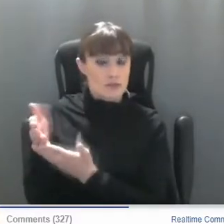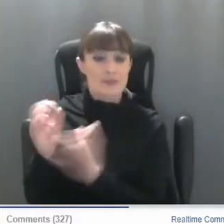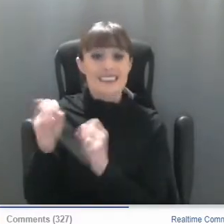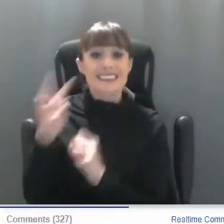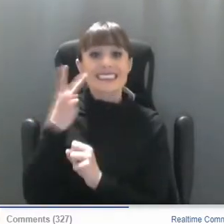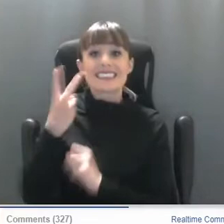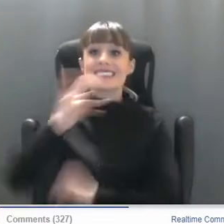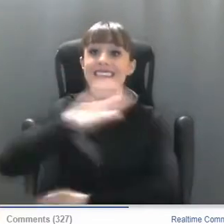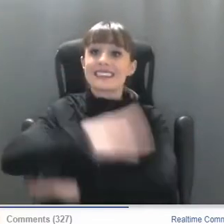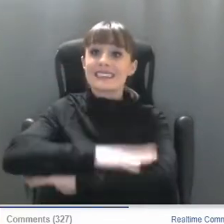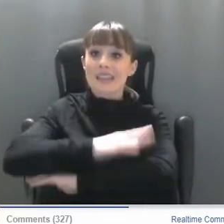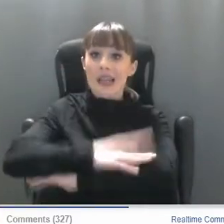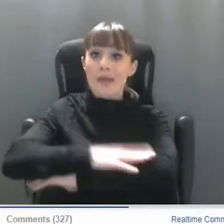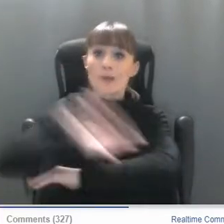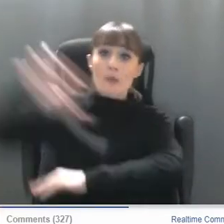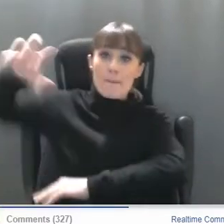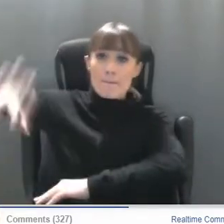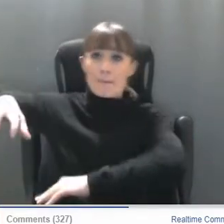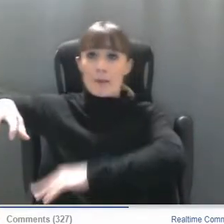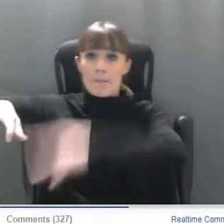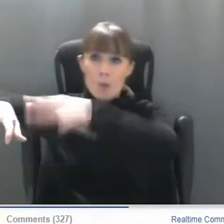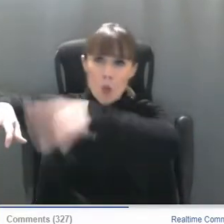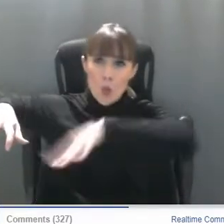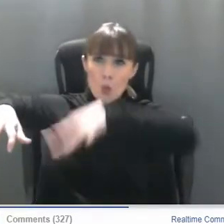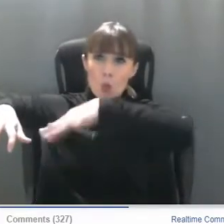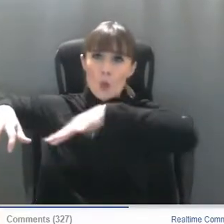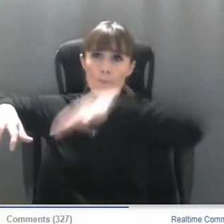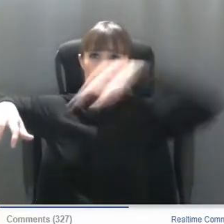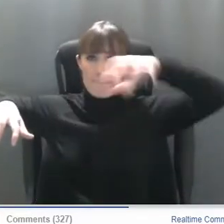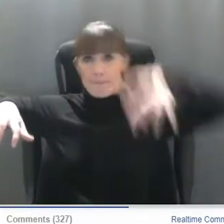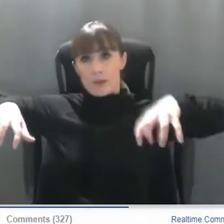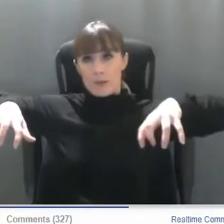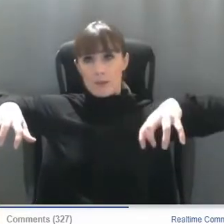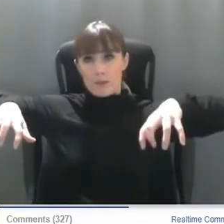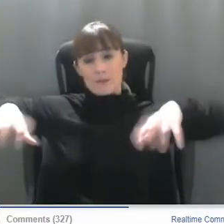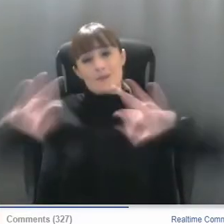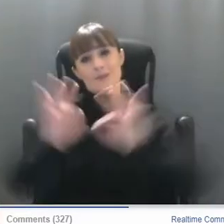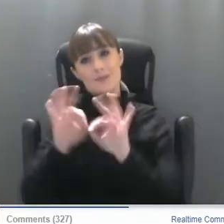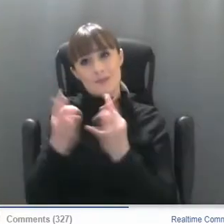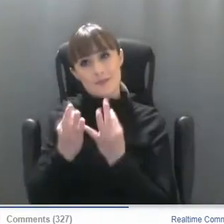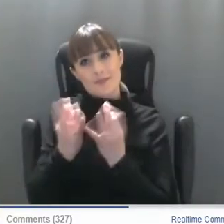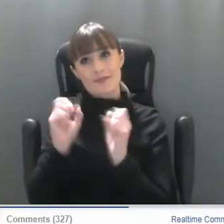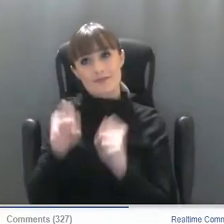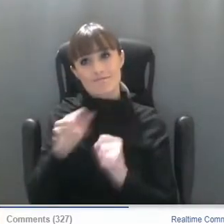out, so families can enjoy their lunch. You've got the bathrooms down here, are